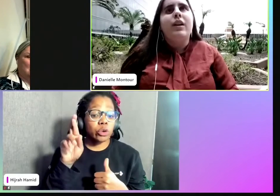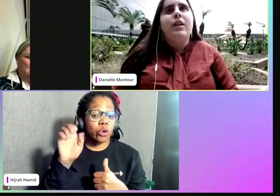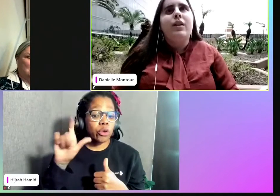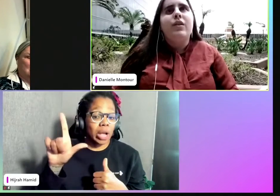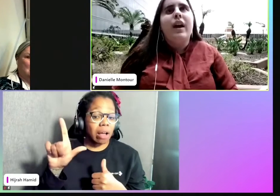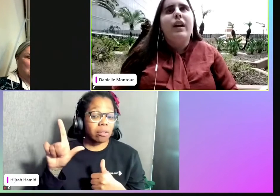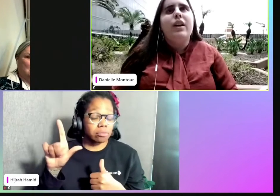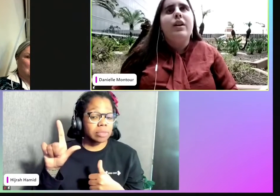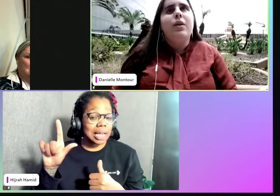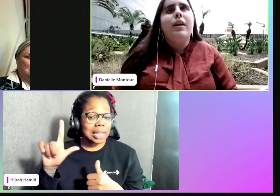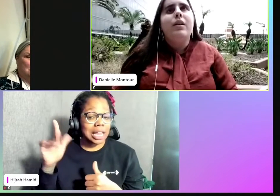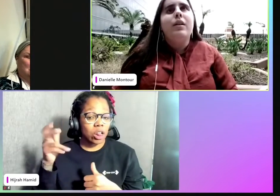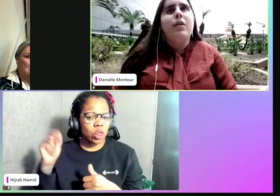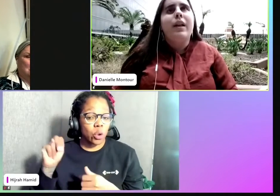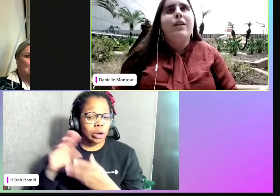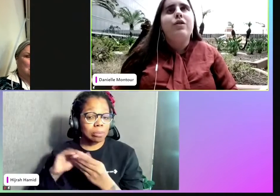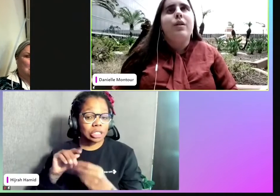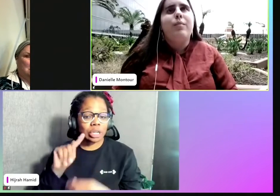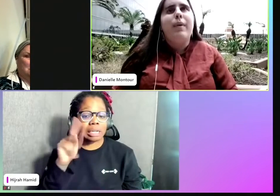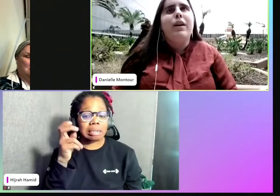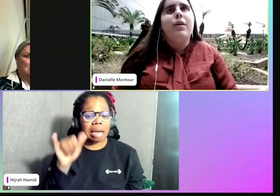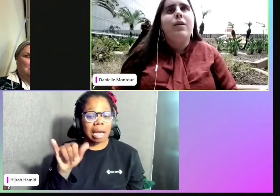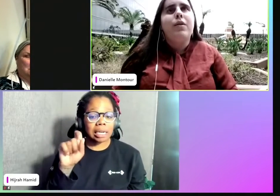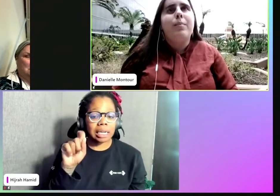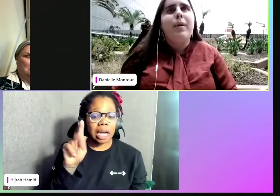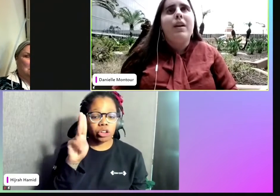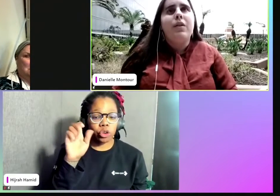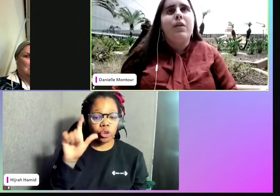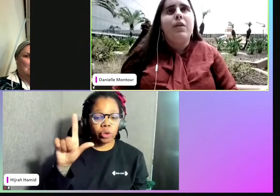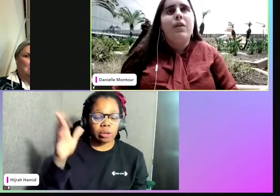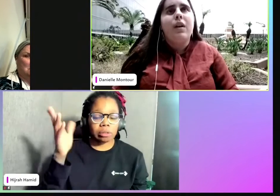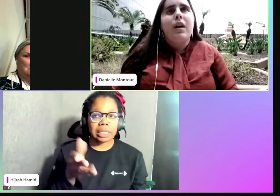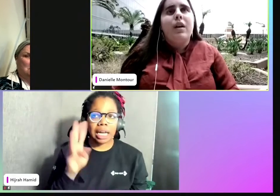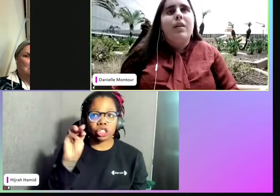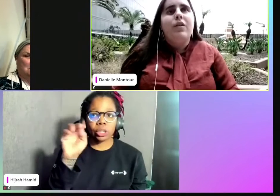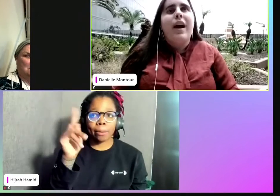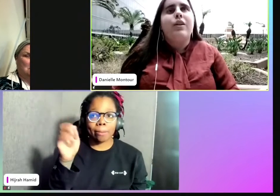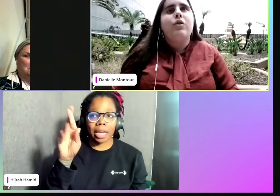do is there are ways you can get involved as well.